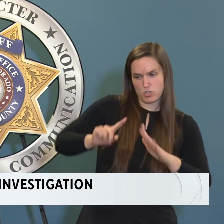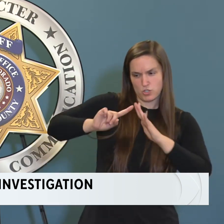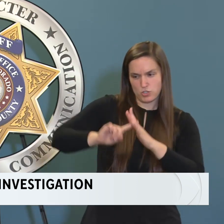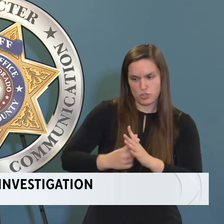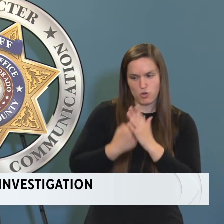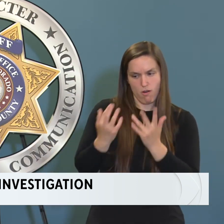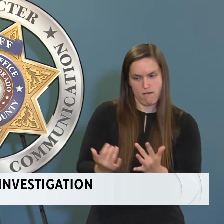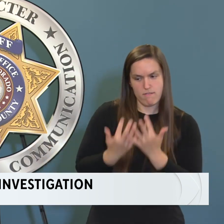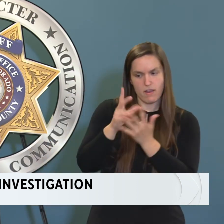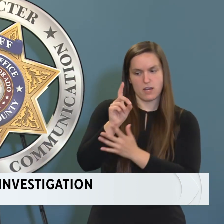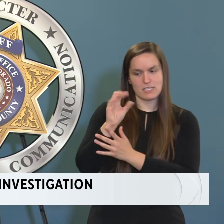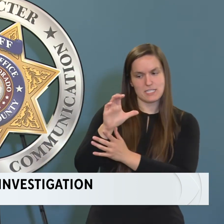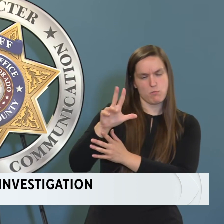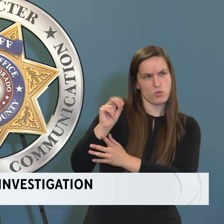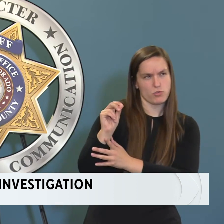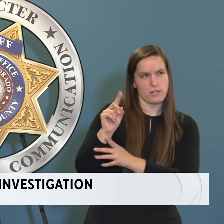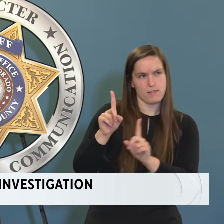INTERVIEW ALL THE CHILDREN WHO